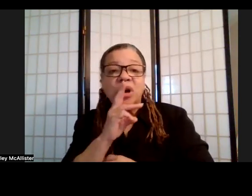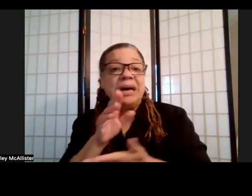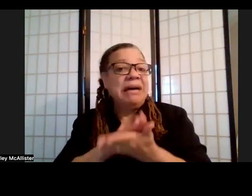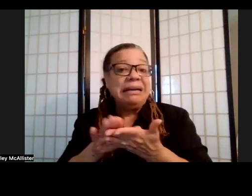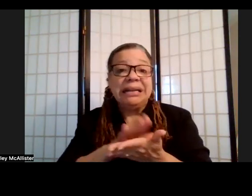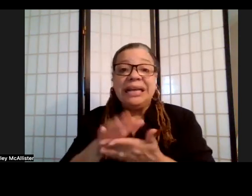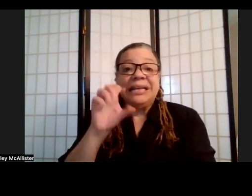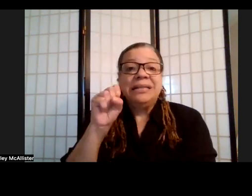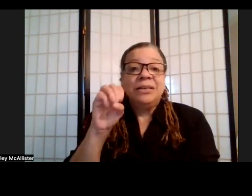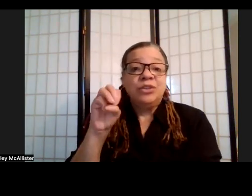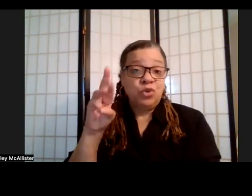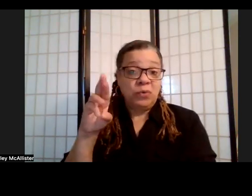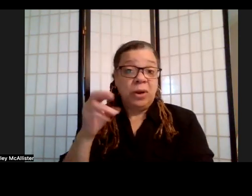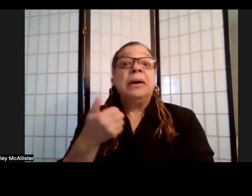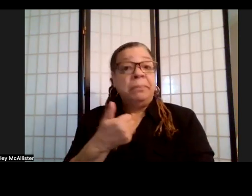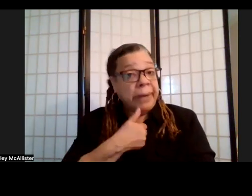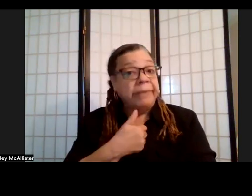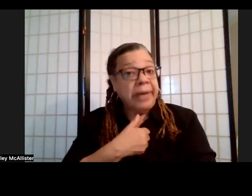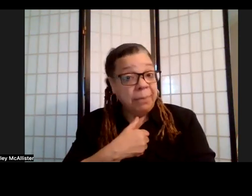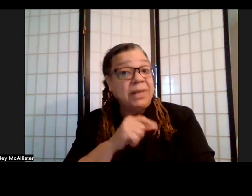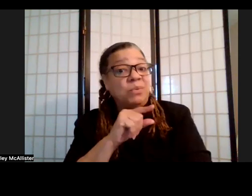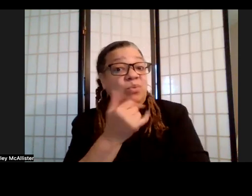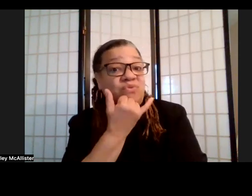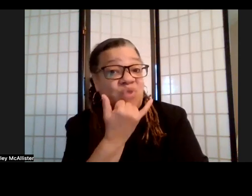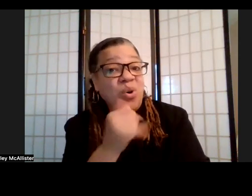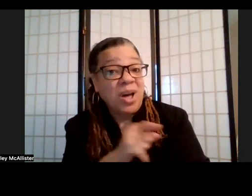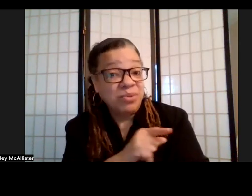my family and I were all guilty through our drug consumption habits.